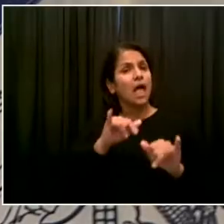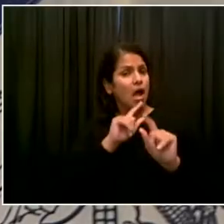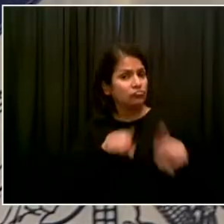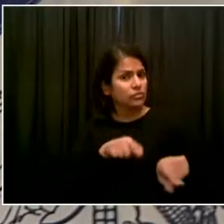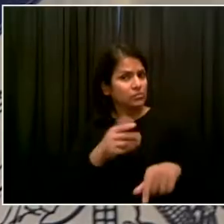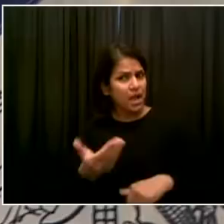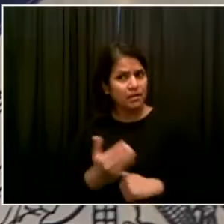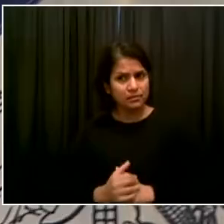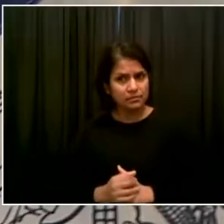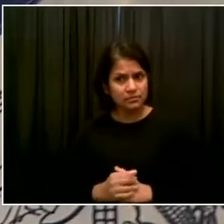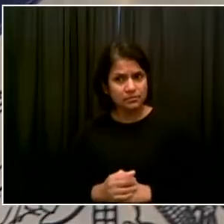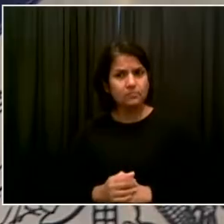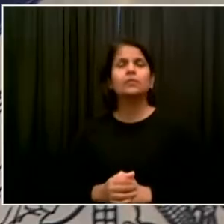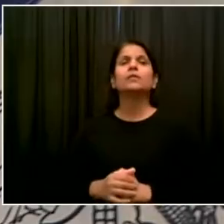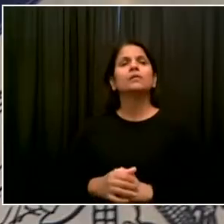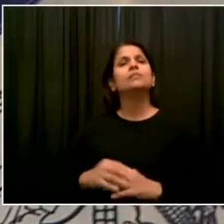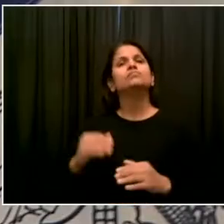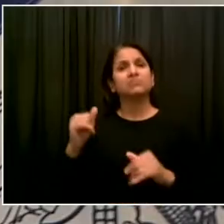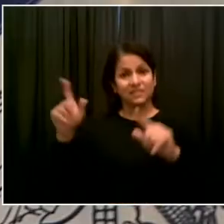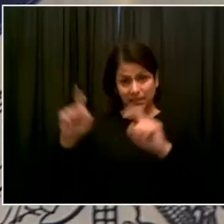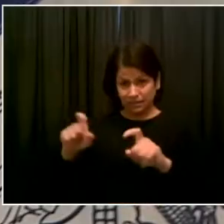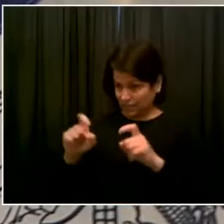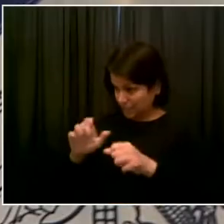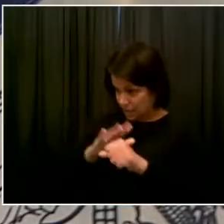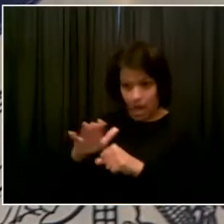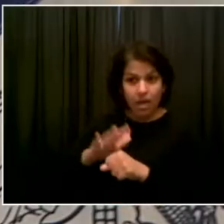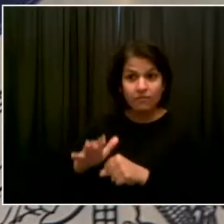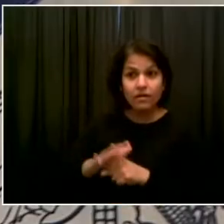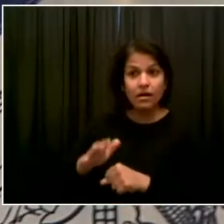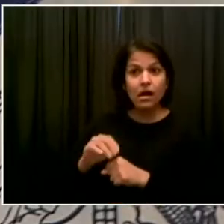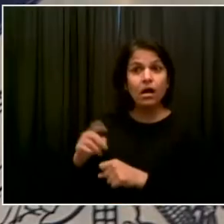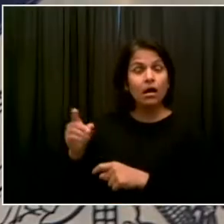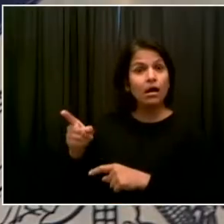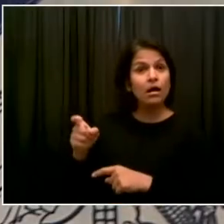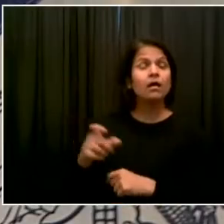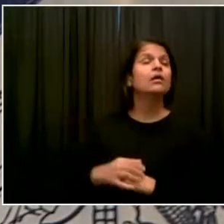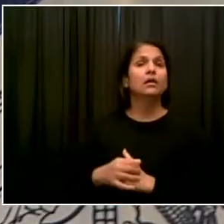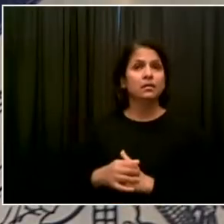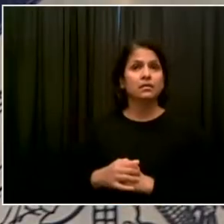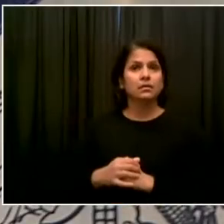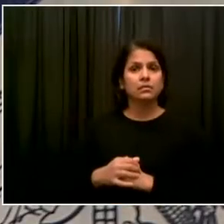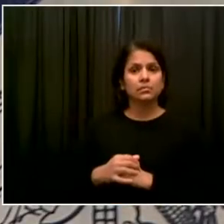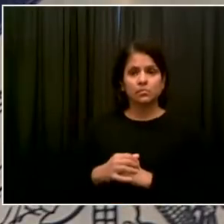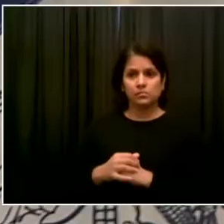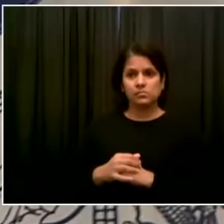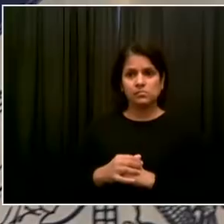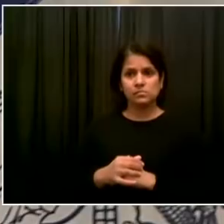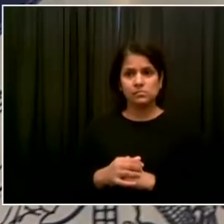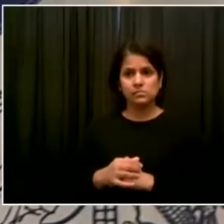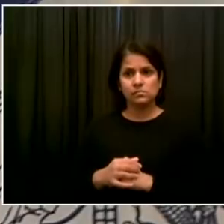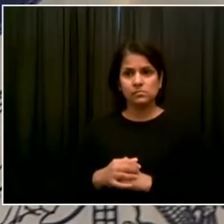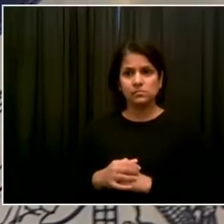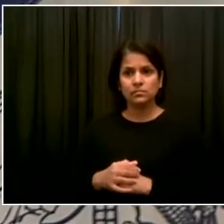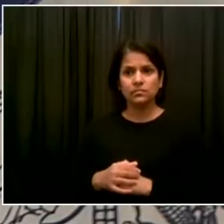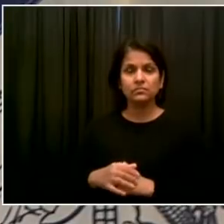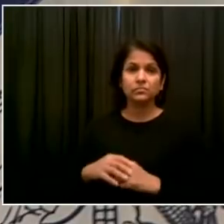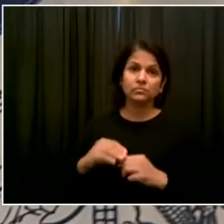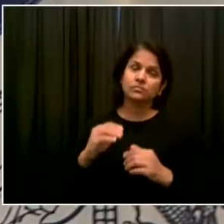REPERSENTATIVE PICTURE. SO WANTED TO SEE IF YOU COULD RESPOND TO THAT